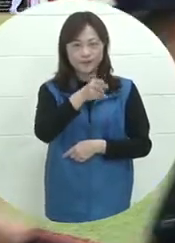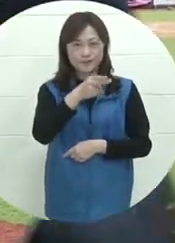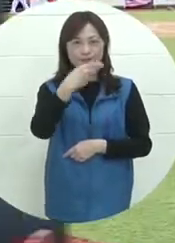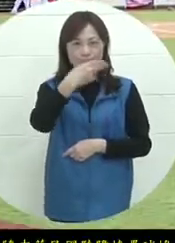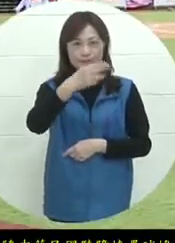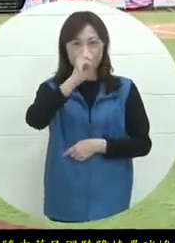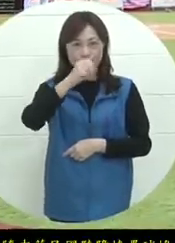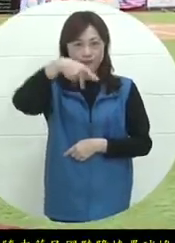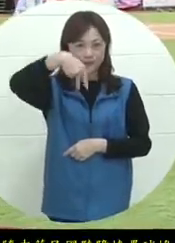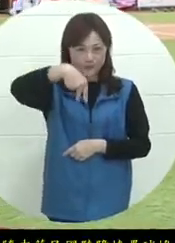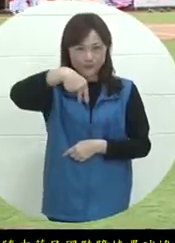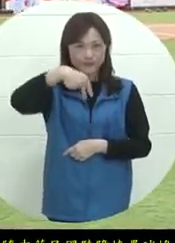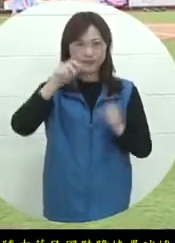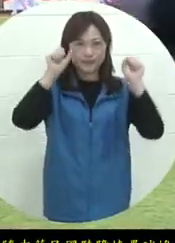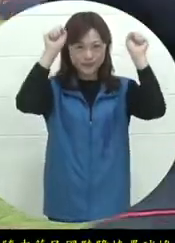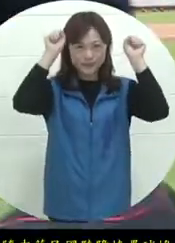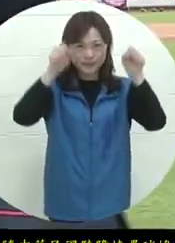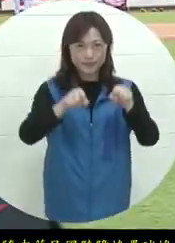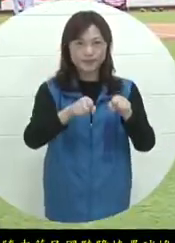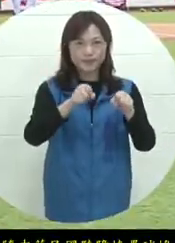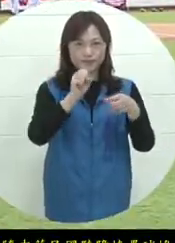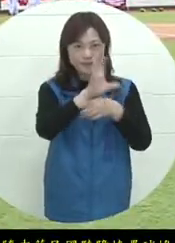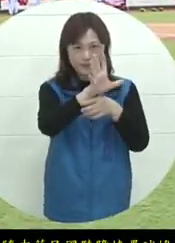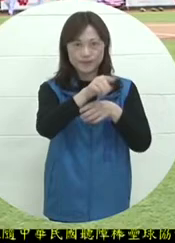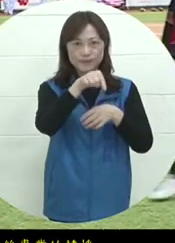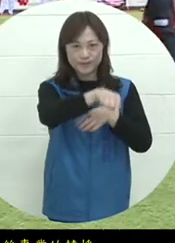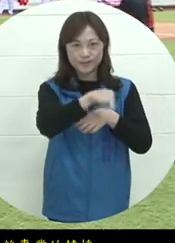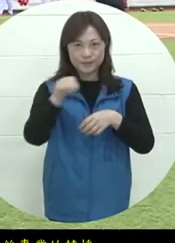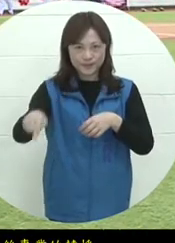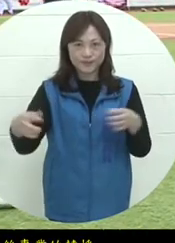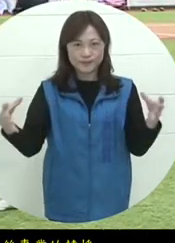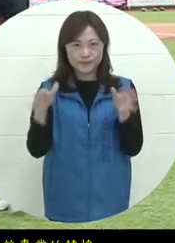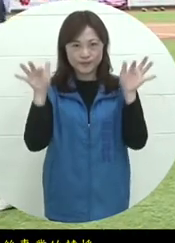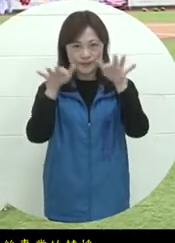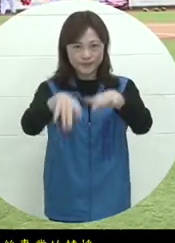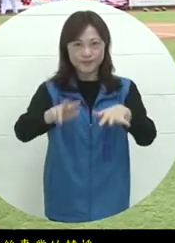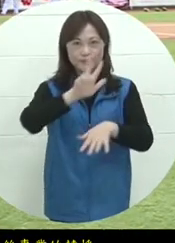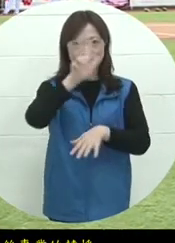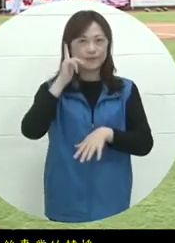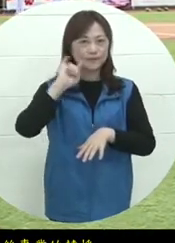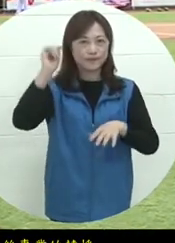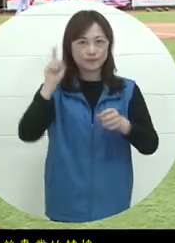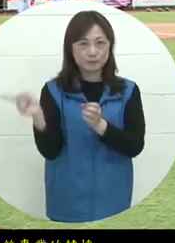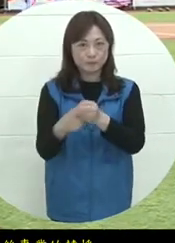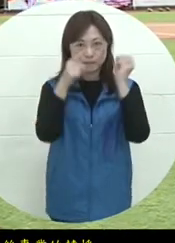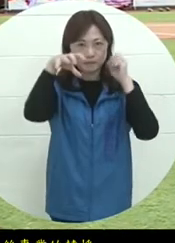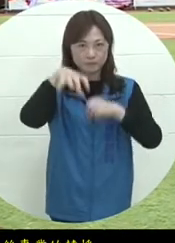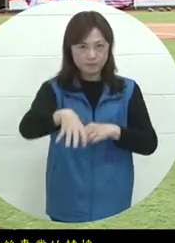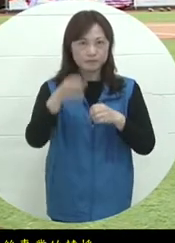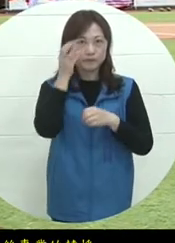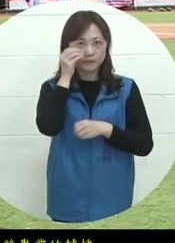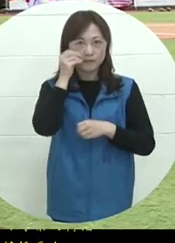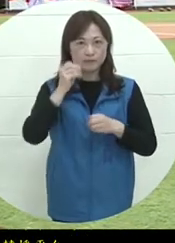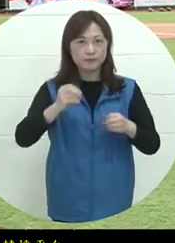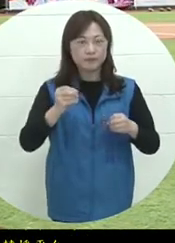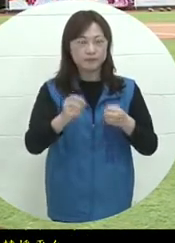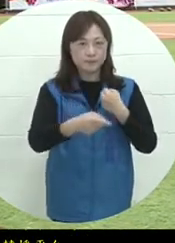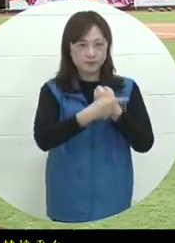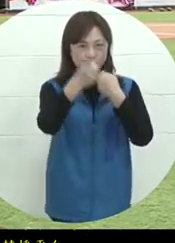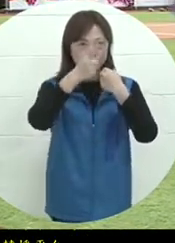to come to Tianmu Baseball Stadium to enjoy the first World Cup of Deaf Baseball Championship. It is also the schedule for the third day.